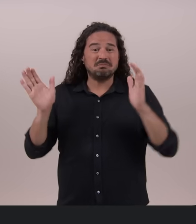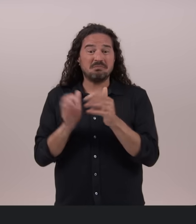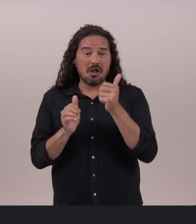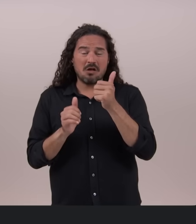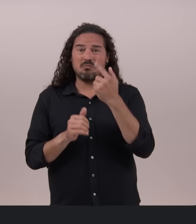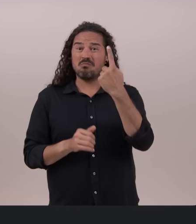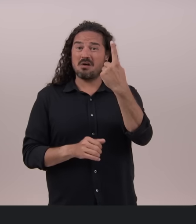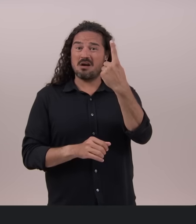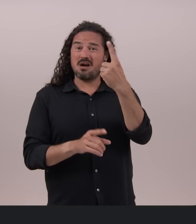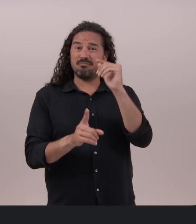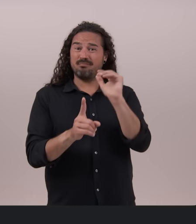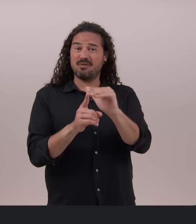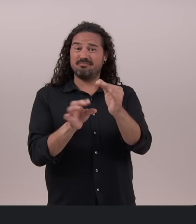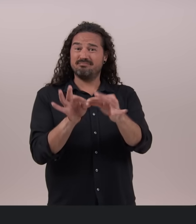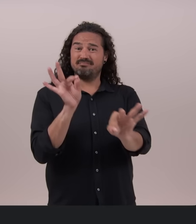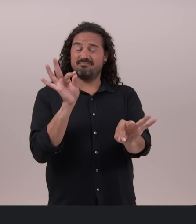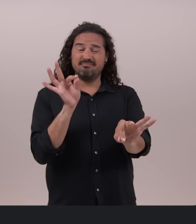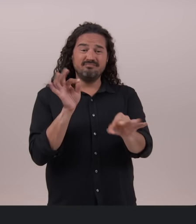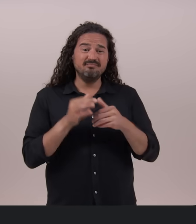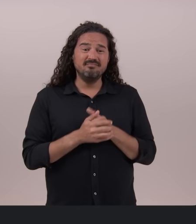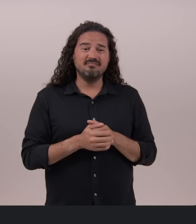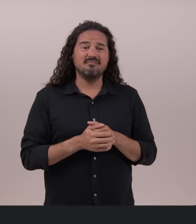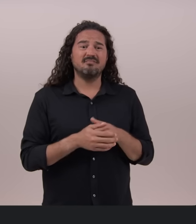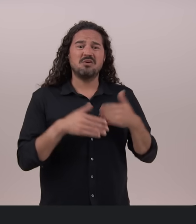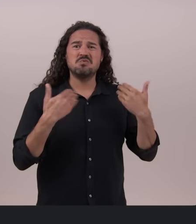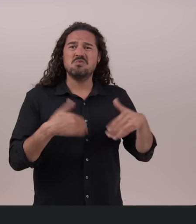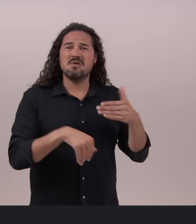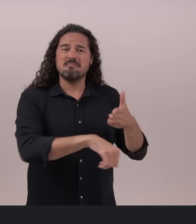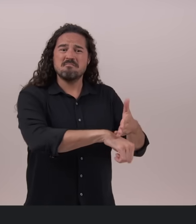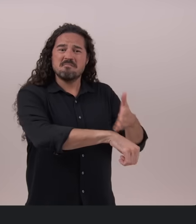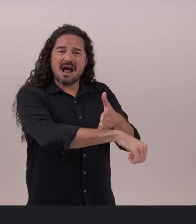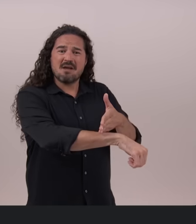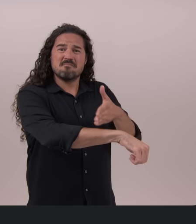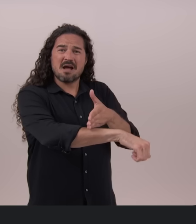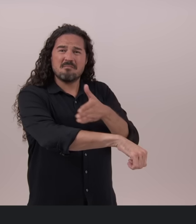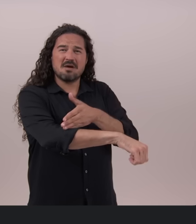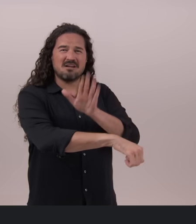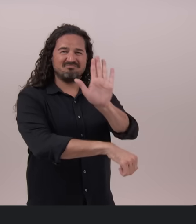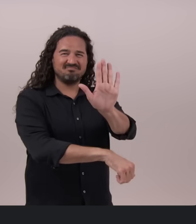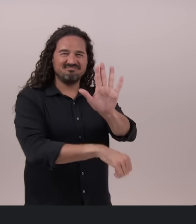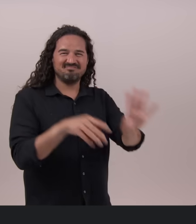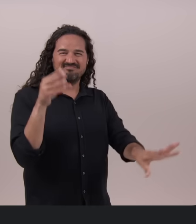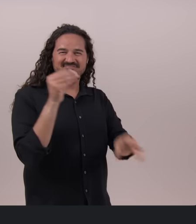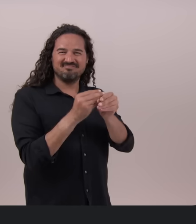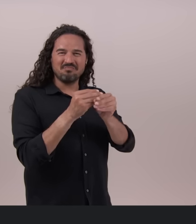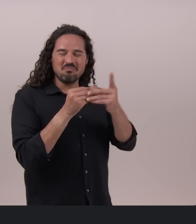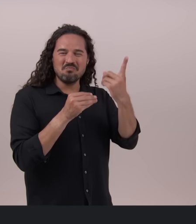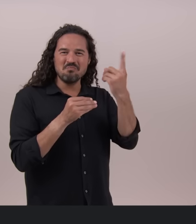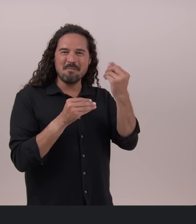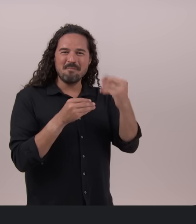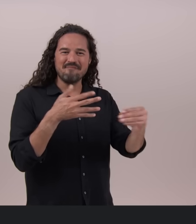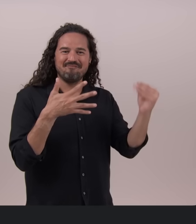This app is getting better and better, but let's add one more feature before we ship it.